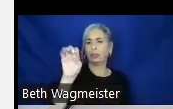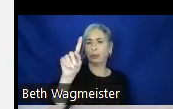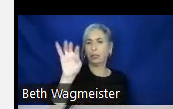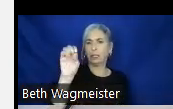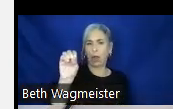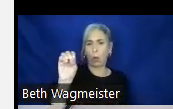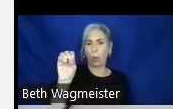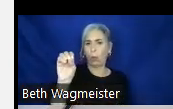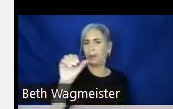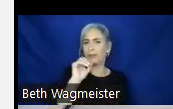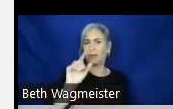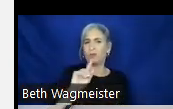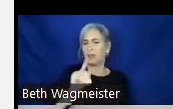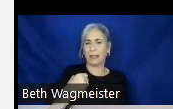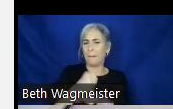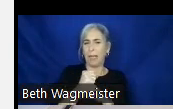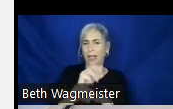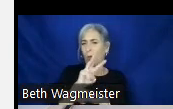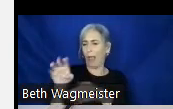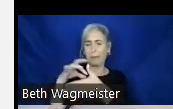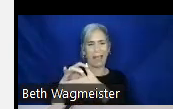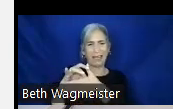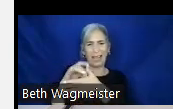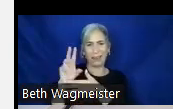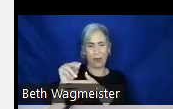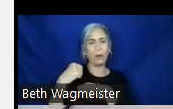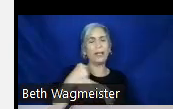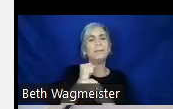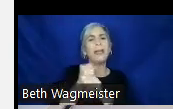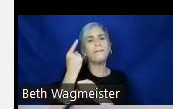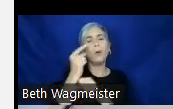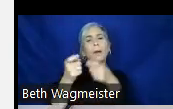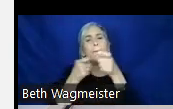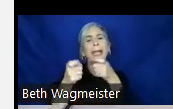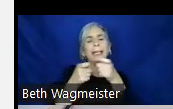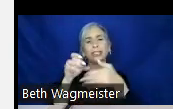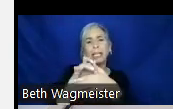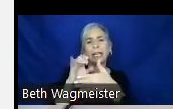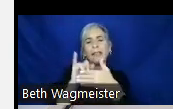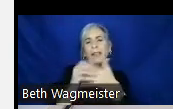it doesn't really make web content. It is made to manage content that is kind of agnostic to